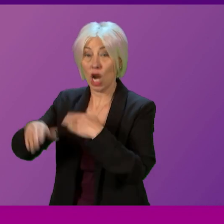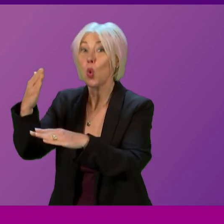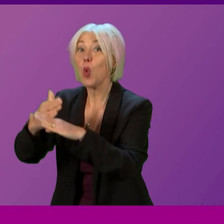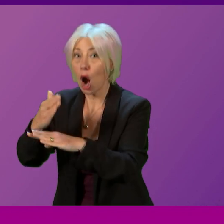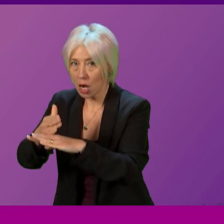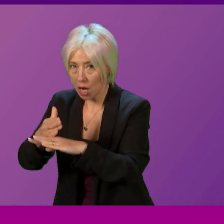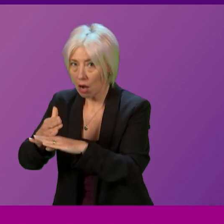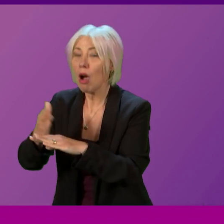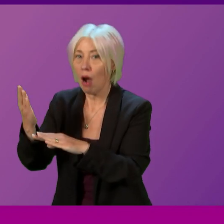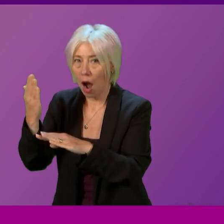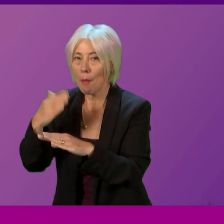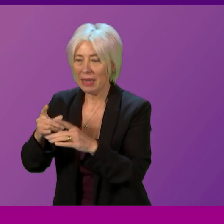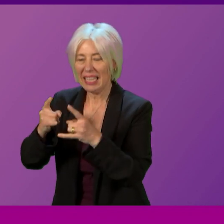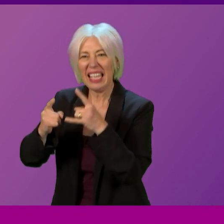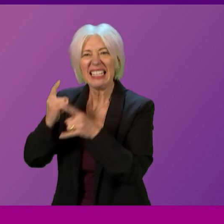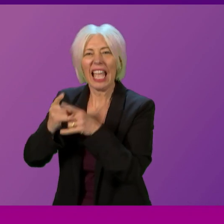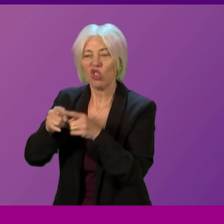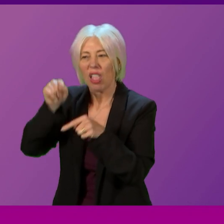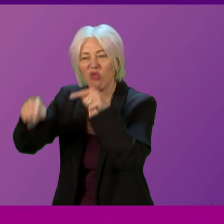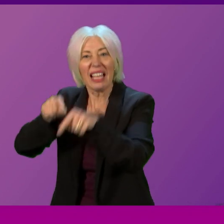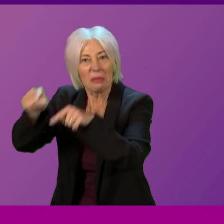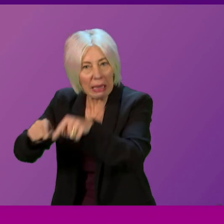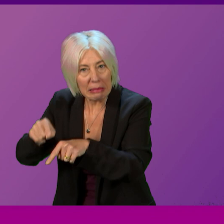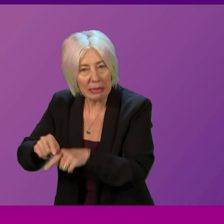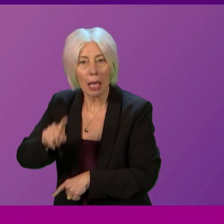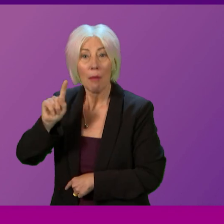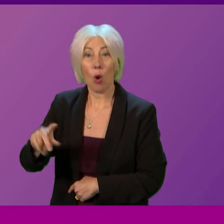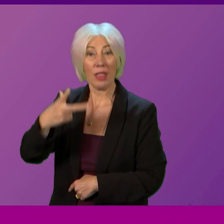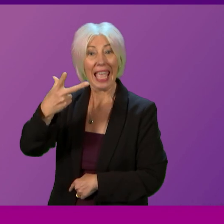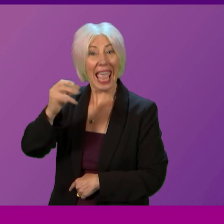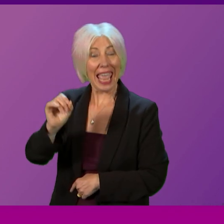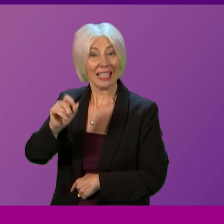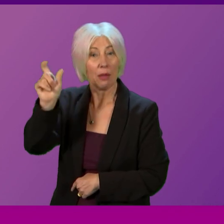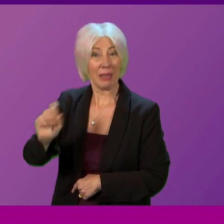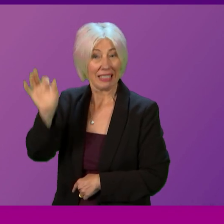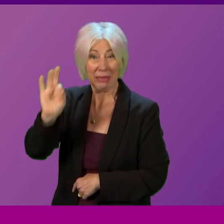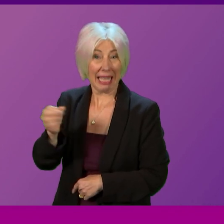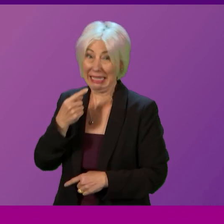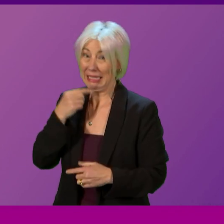have experienced sexual harassment but that 80 per cent of them did not report it.